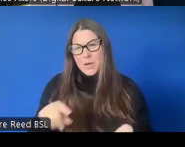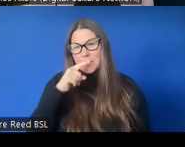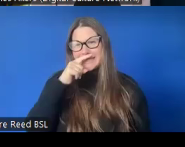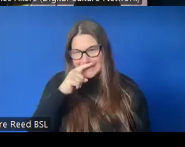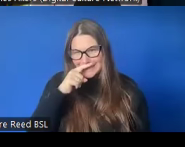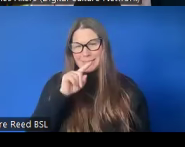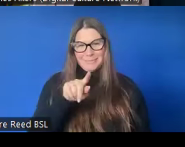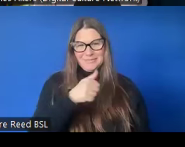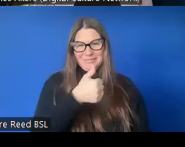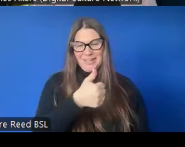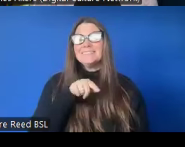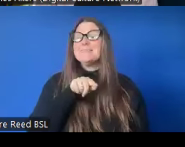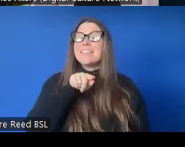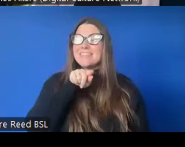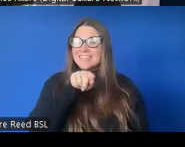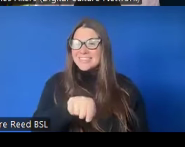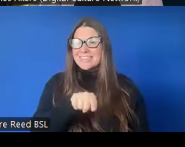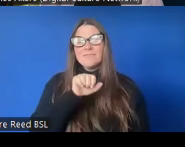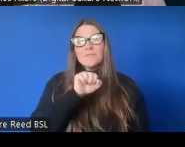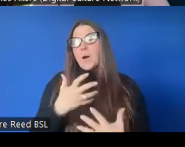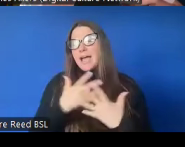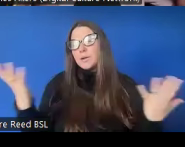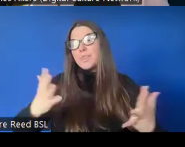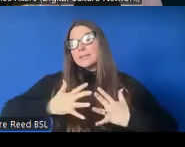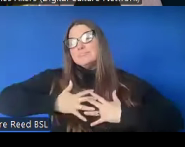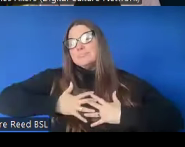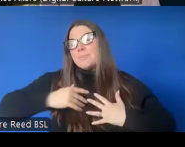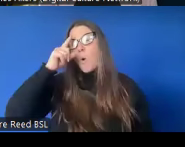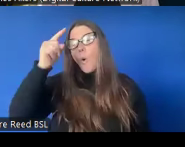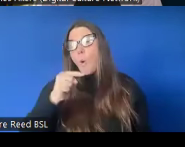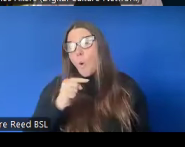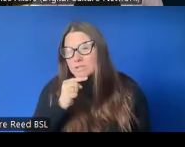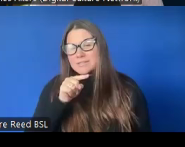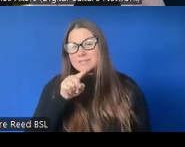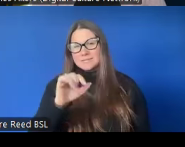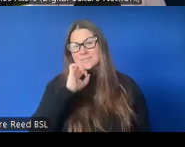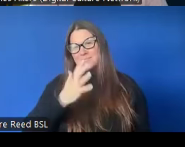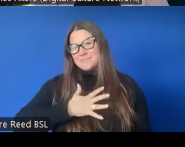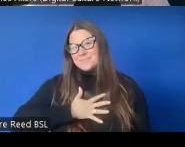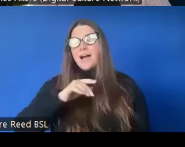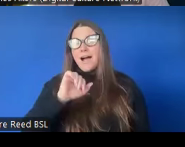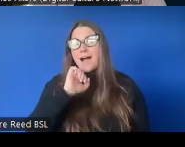This is the webinar for you then, you horse lovers, because all we're going to be doing is showing you lots and lots of pictures of horses.